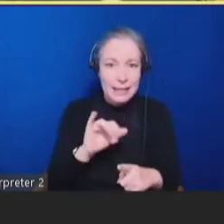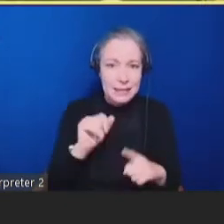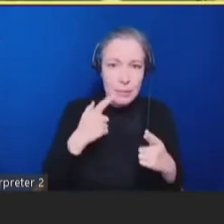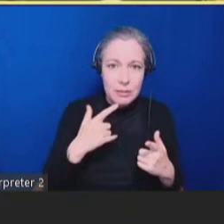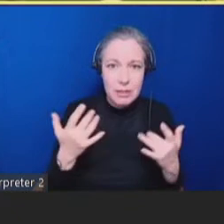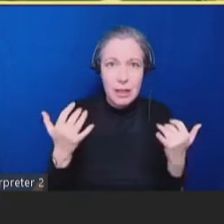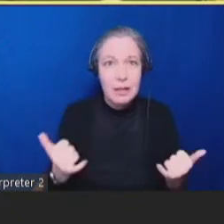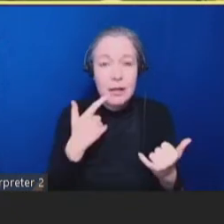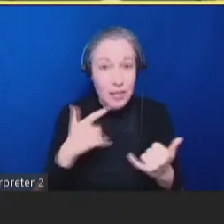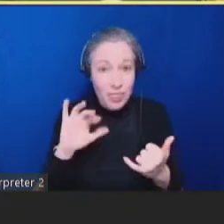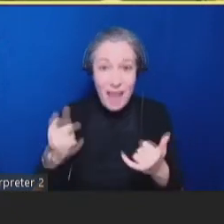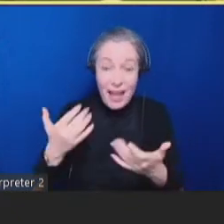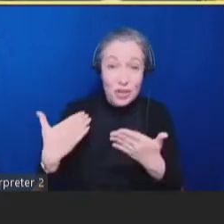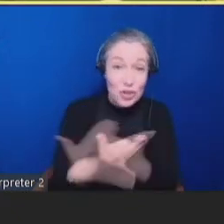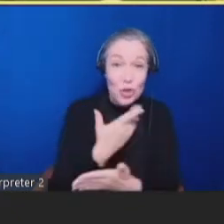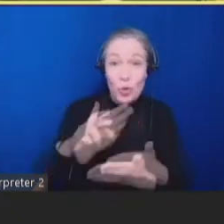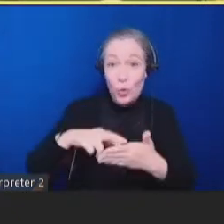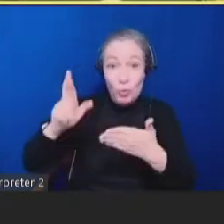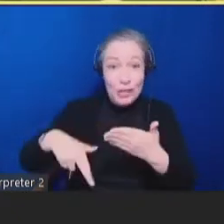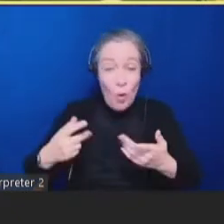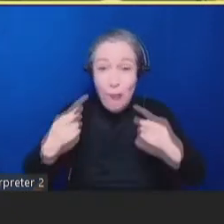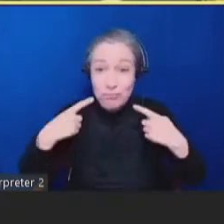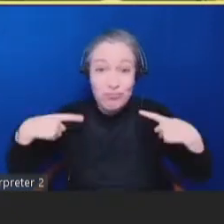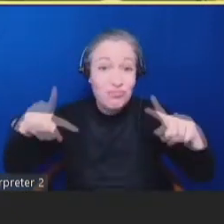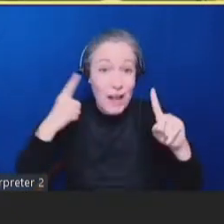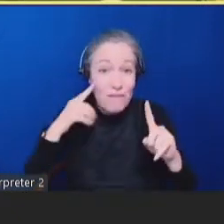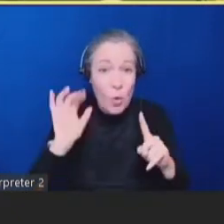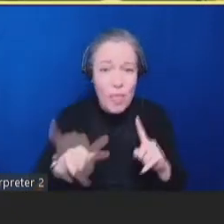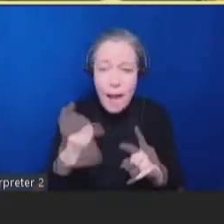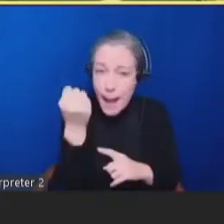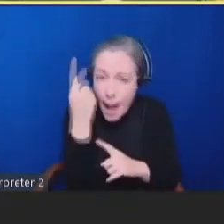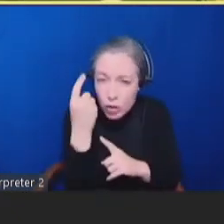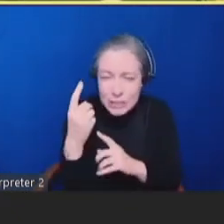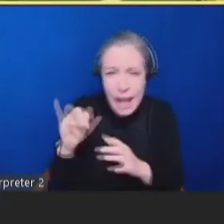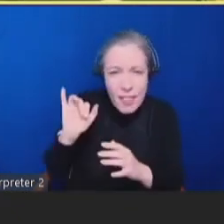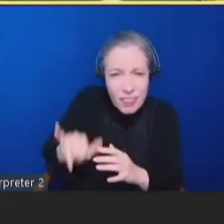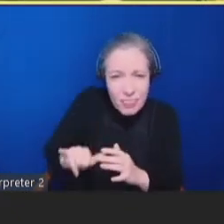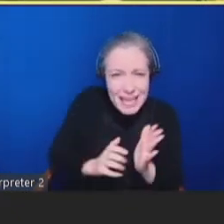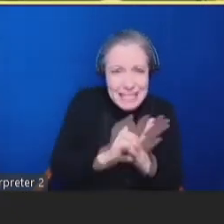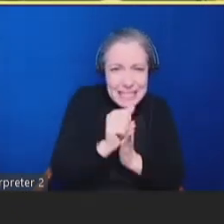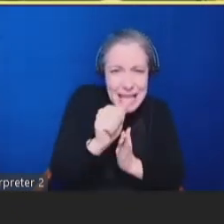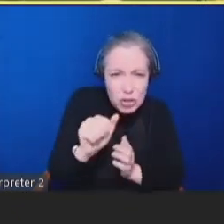So, pancreatic cancer is a deadly cancer, soon to become the second highest leading